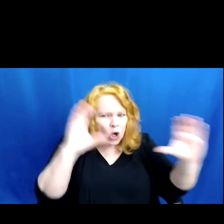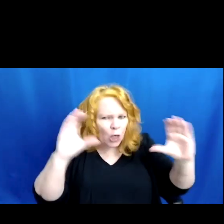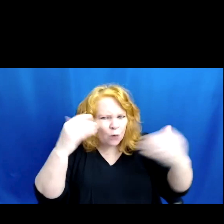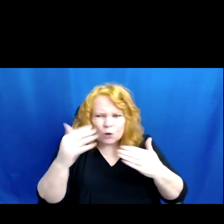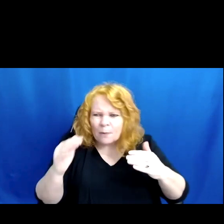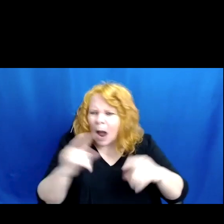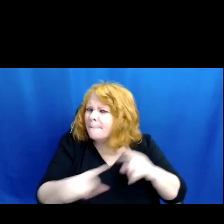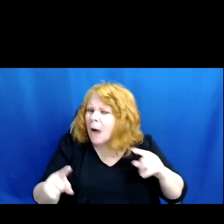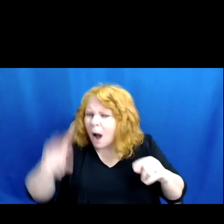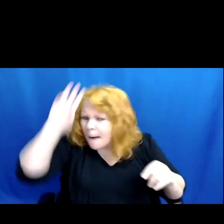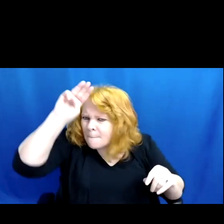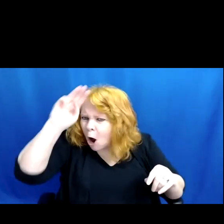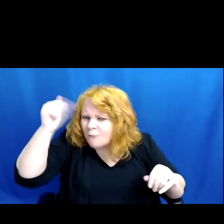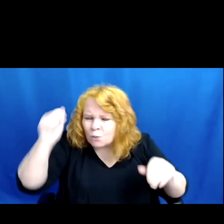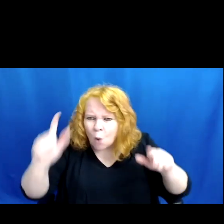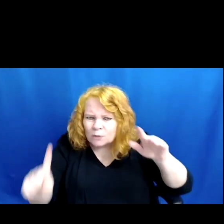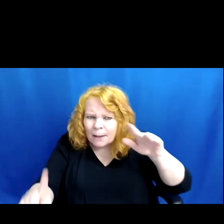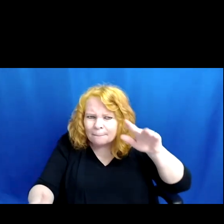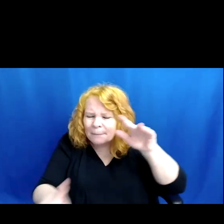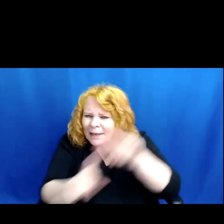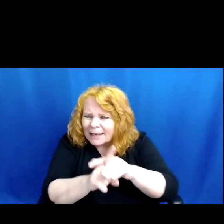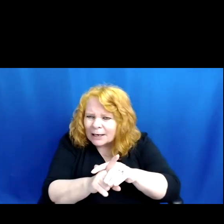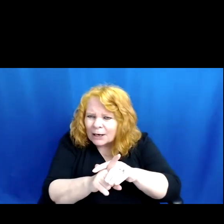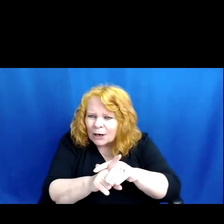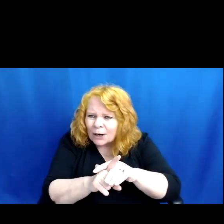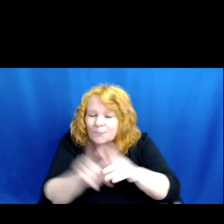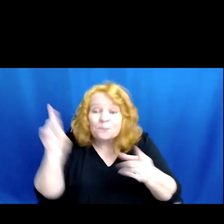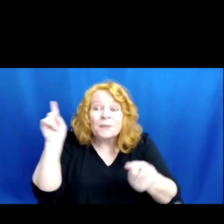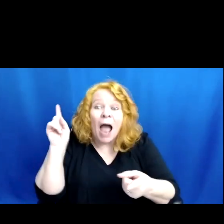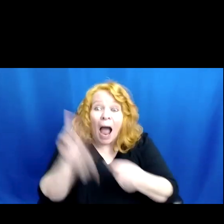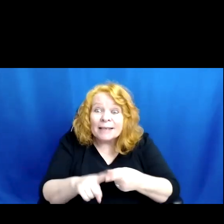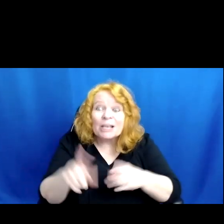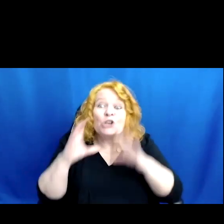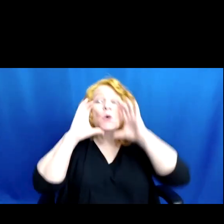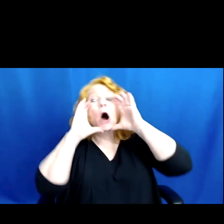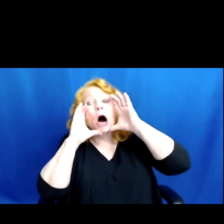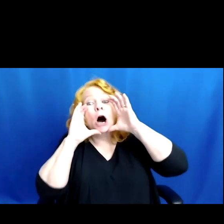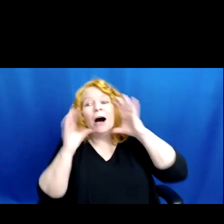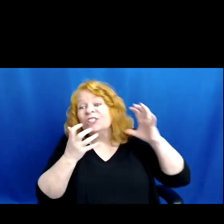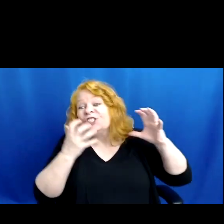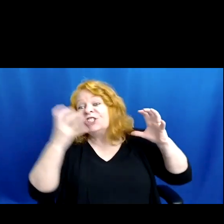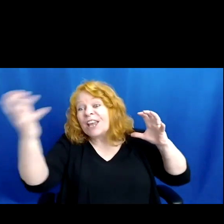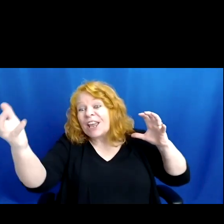Put my hands by my mouth. Unless we give a cheer. Then we’re going to punch the air.